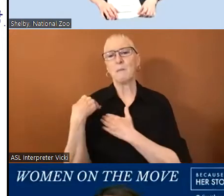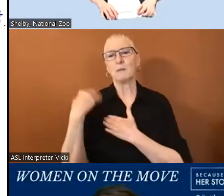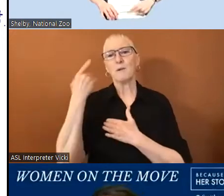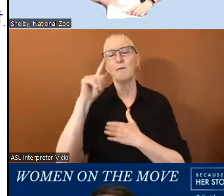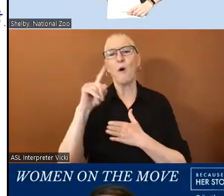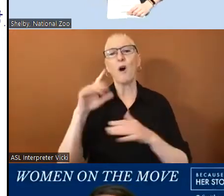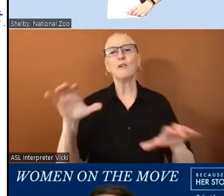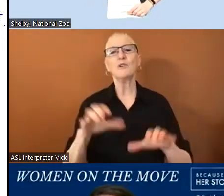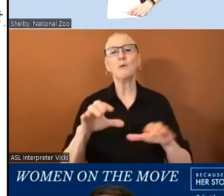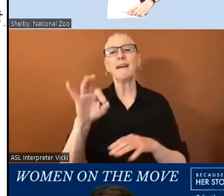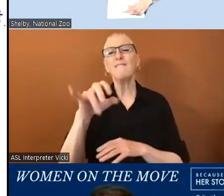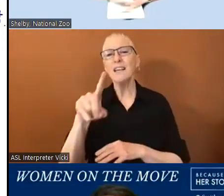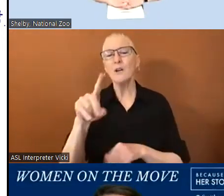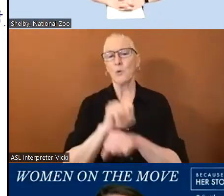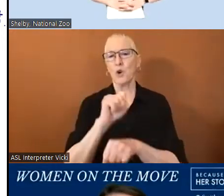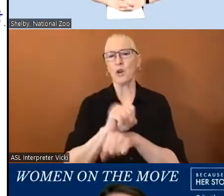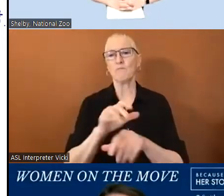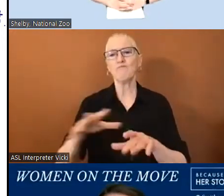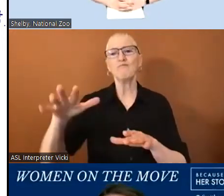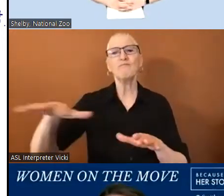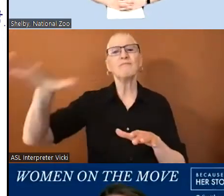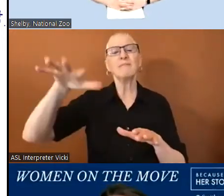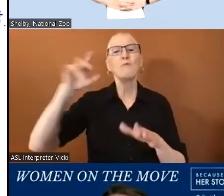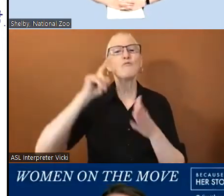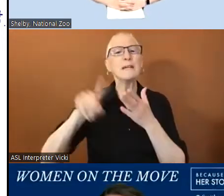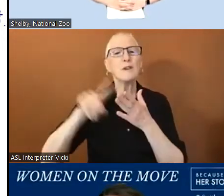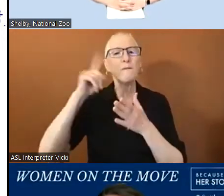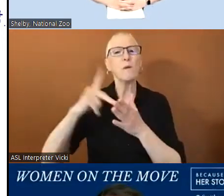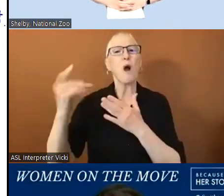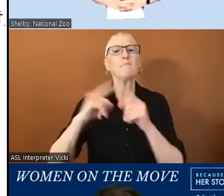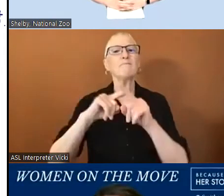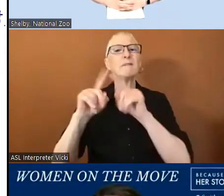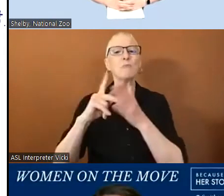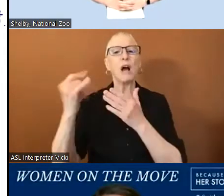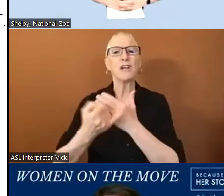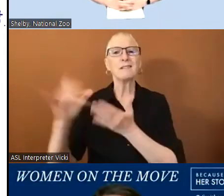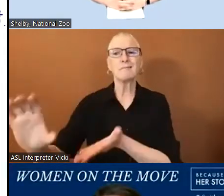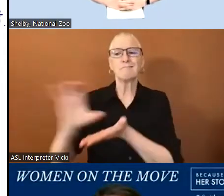the field work in... to do the research for the projects that we're funded for. >>Shelby: Very cool,